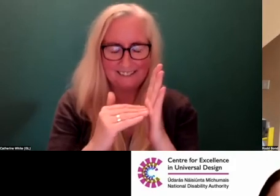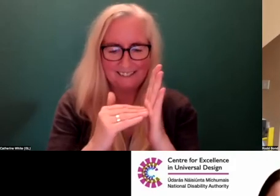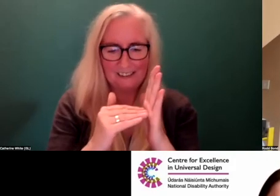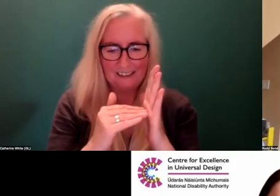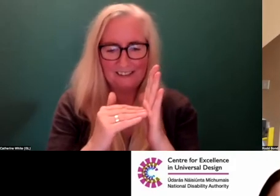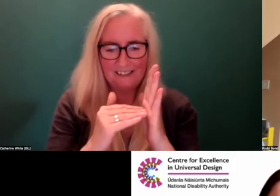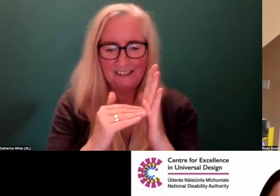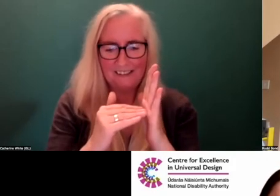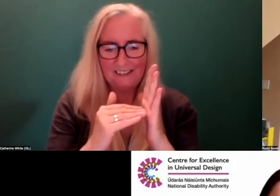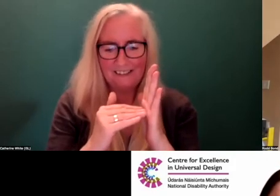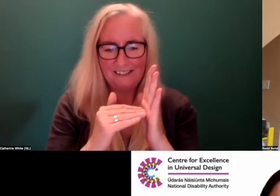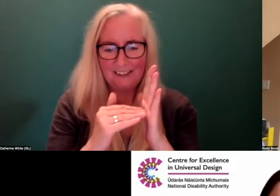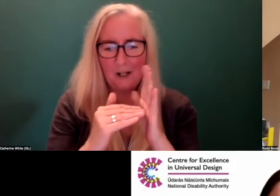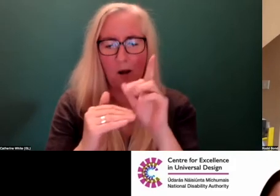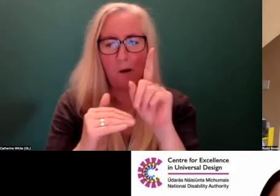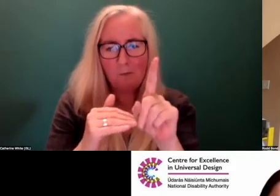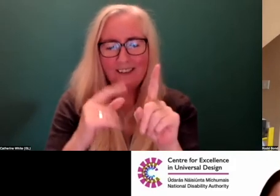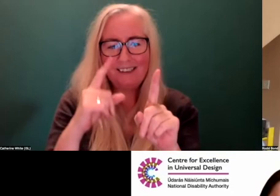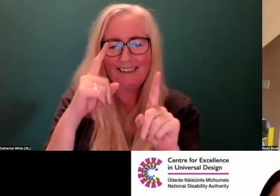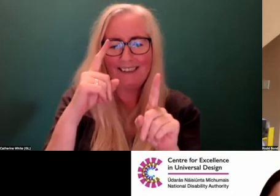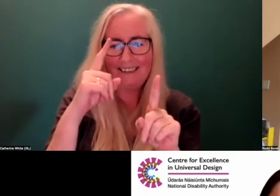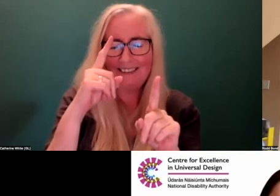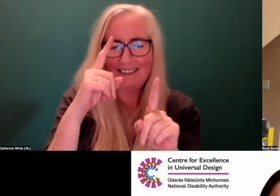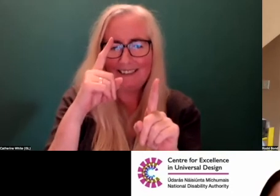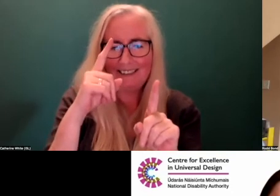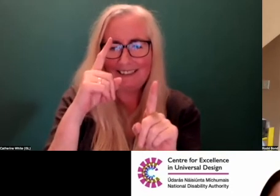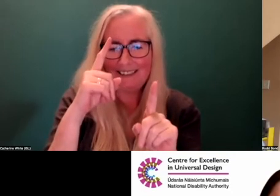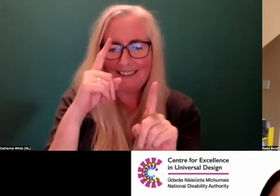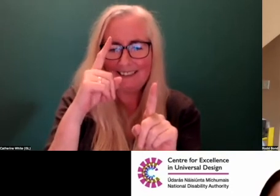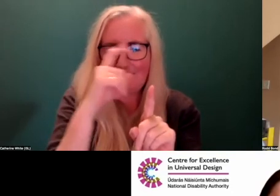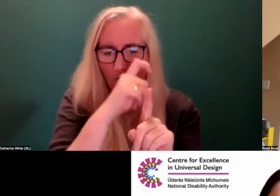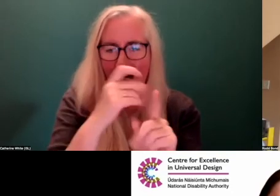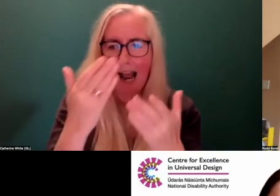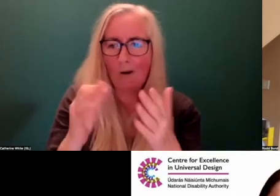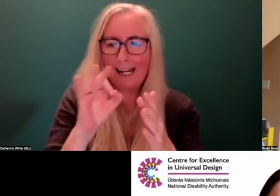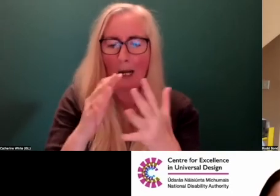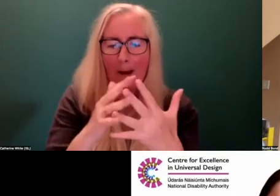But I think we, I think the difficulty with our regulations is getting